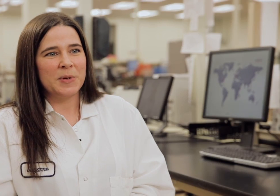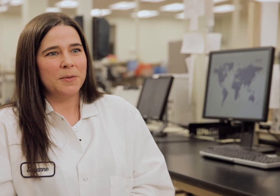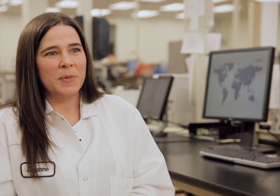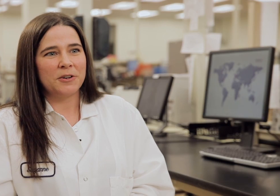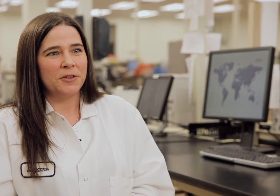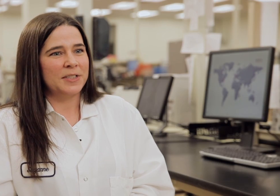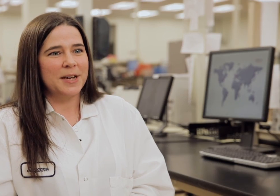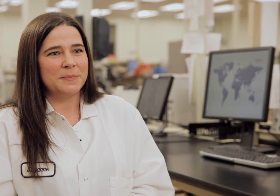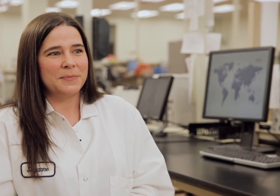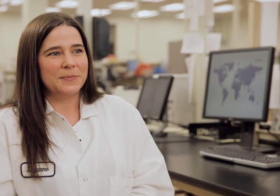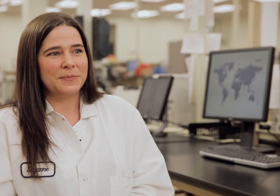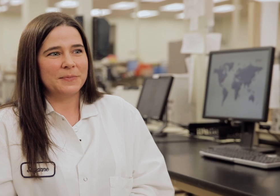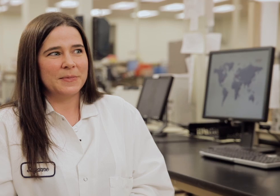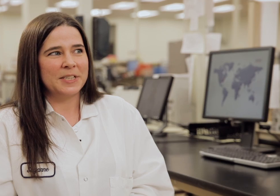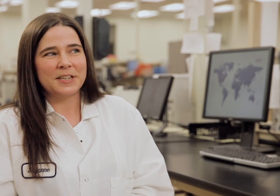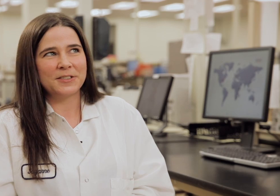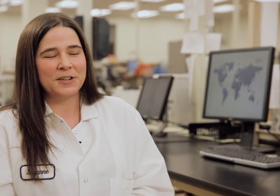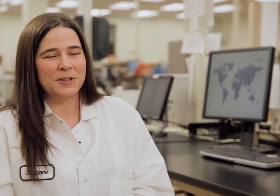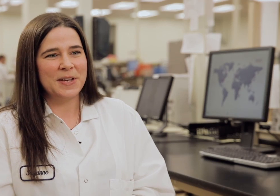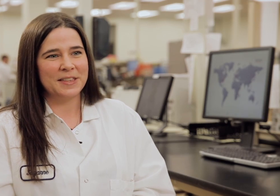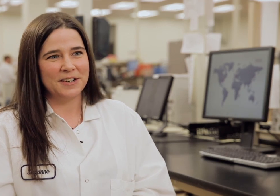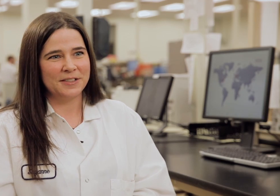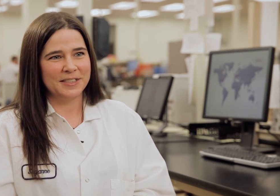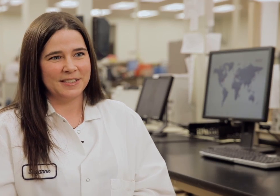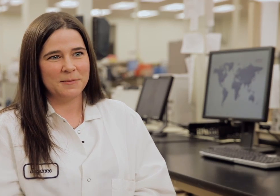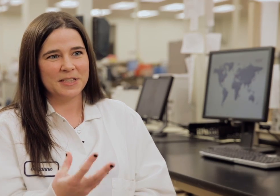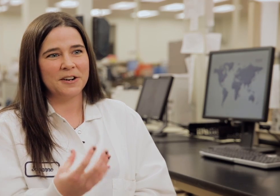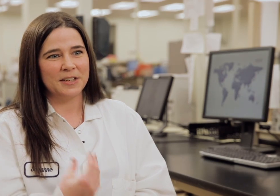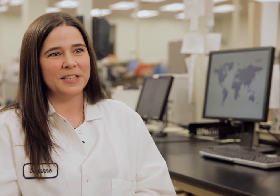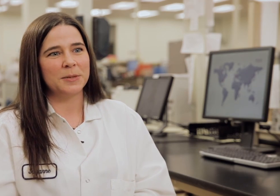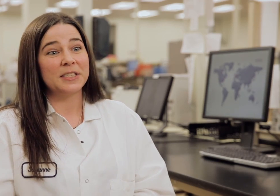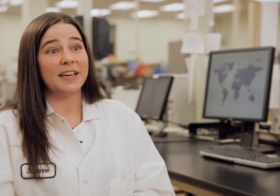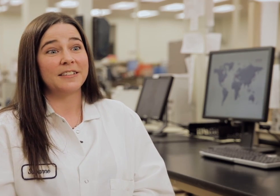speak up about it all the time it doesn't necessarily mean that there isn't something there that needs to be said.